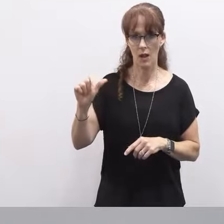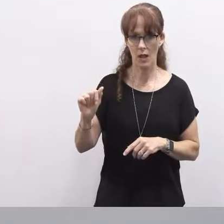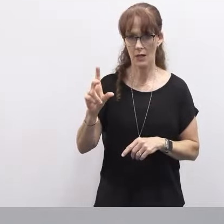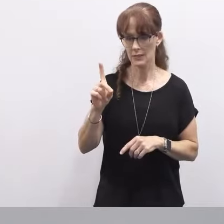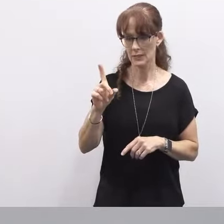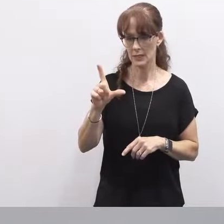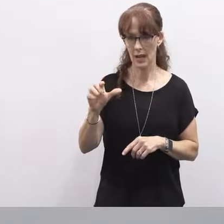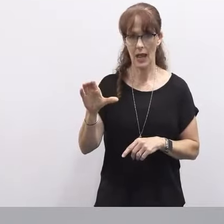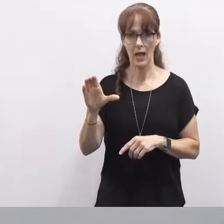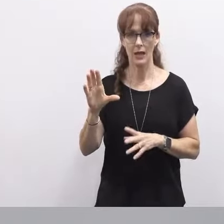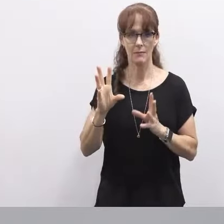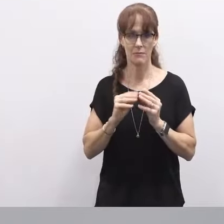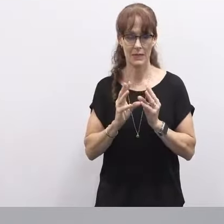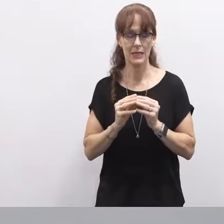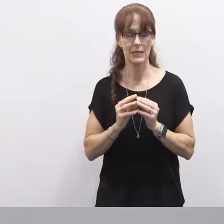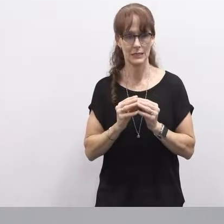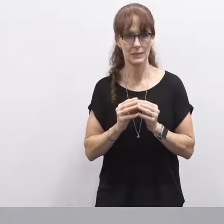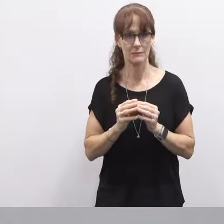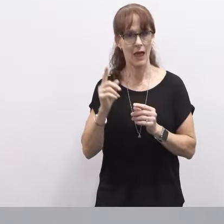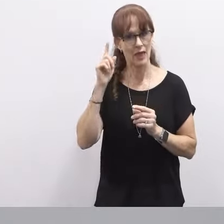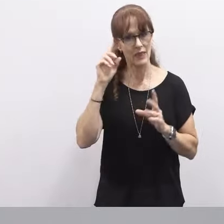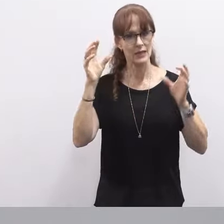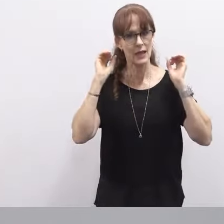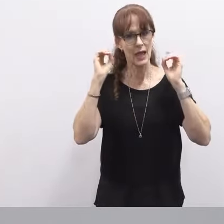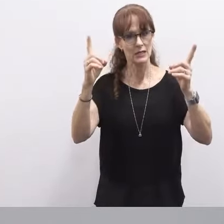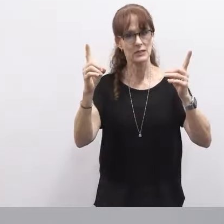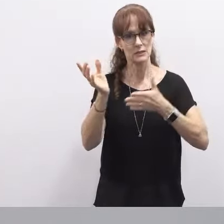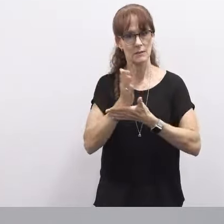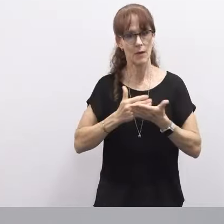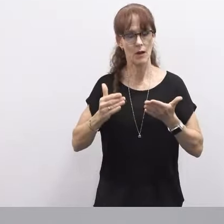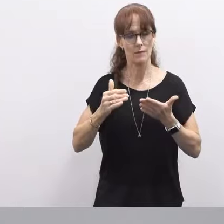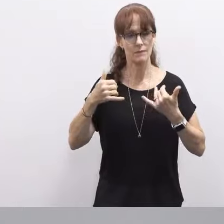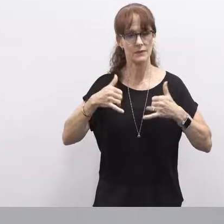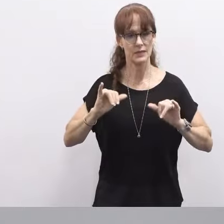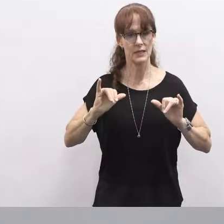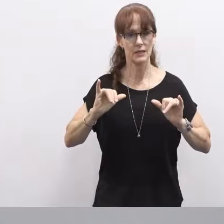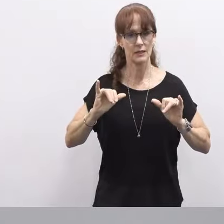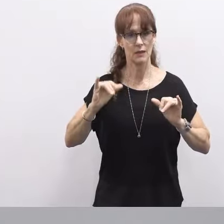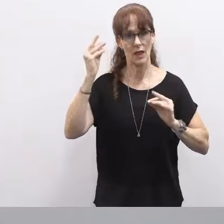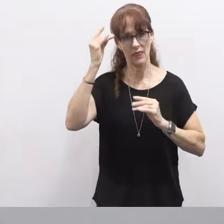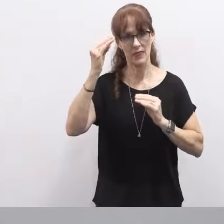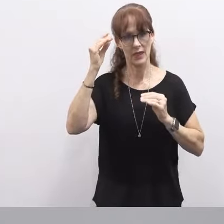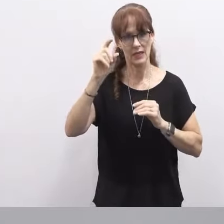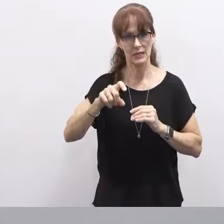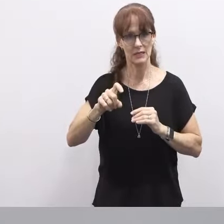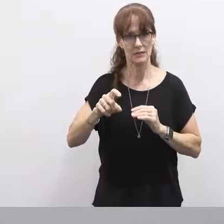but I think the education piece is still what I think needs to be highlighted